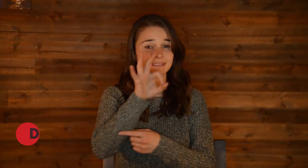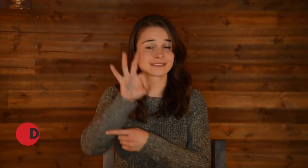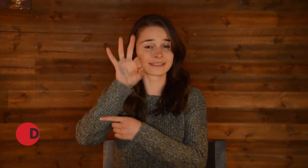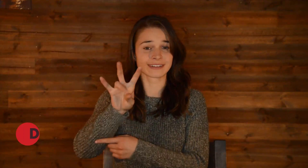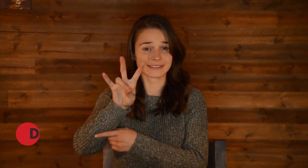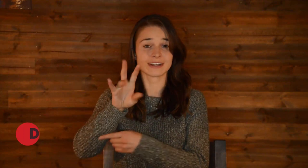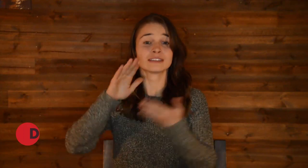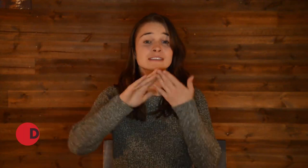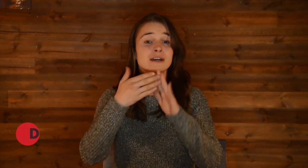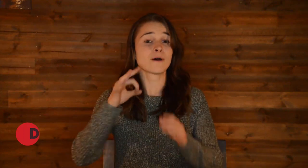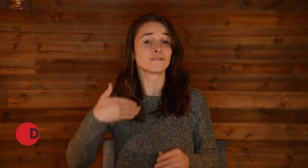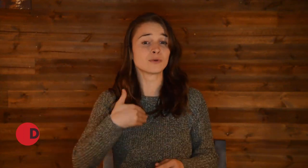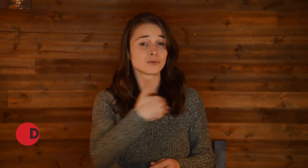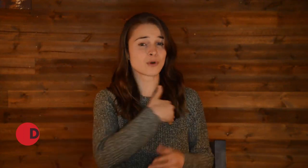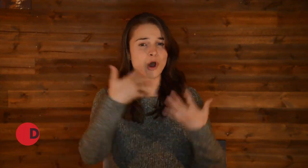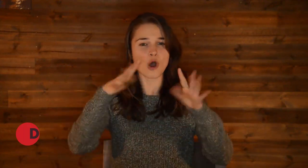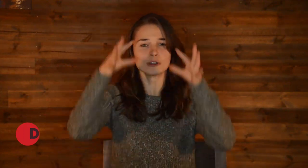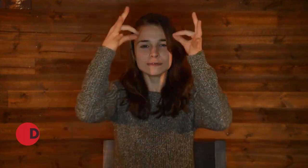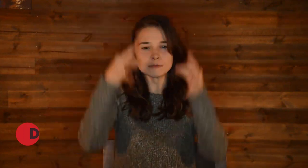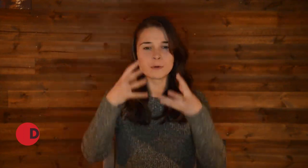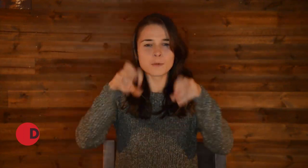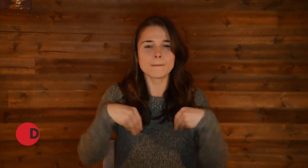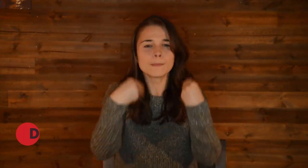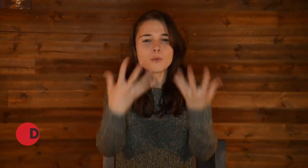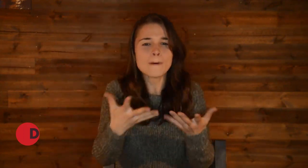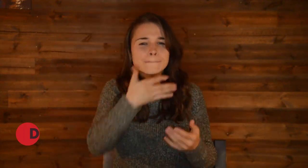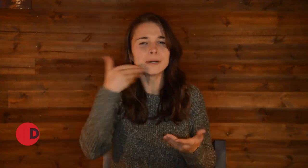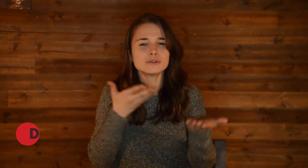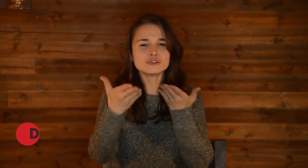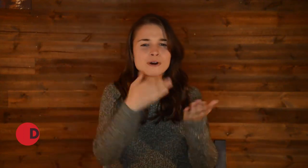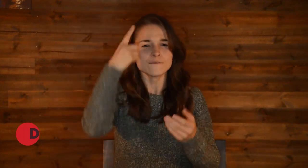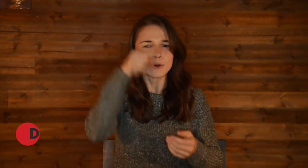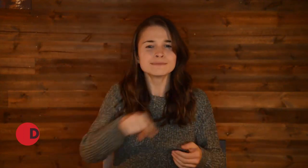[Nicole]: In 1997, the City of Toronto also decided to provide better service